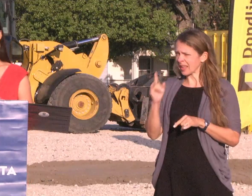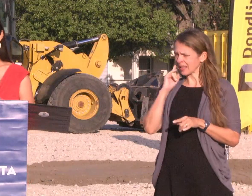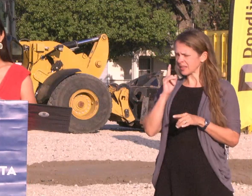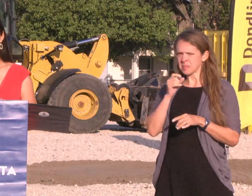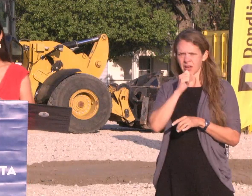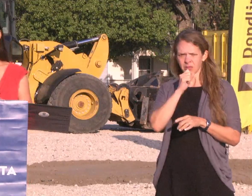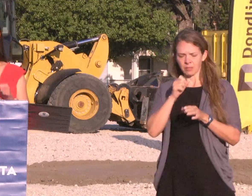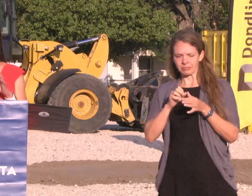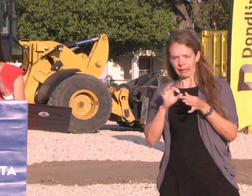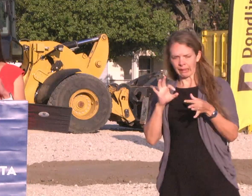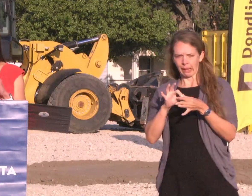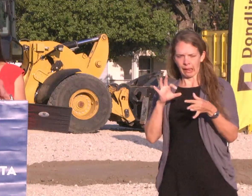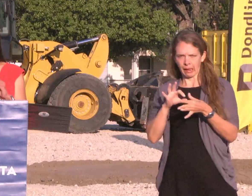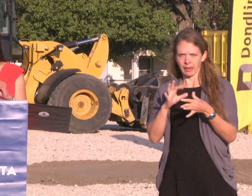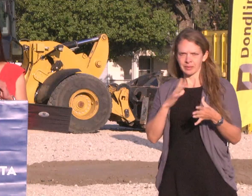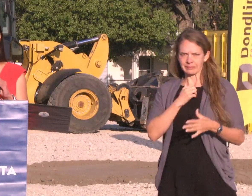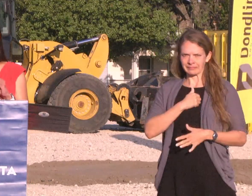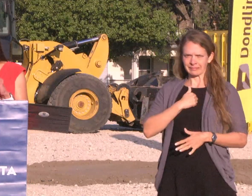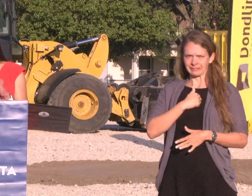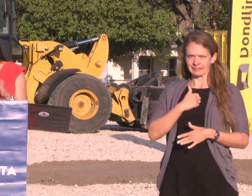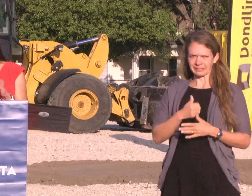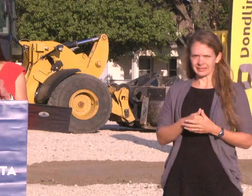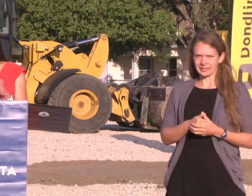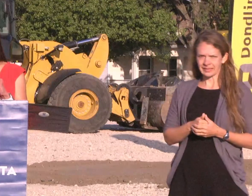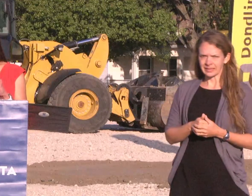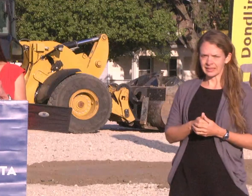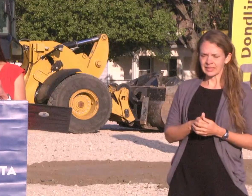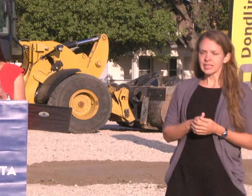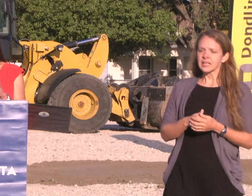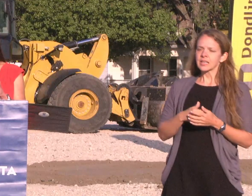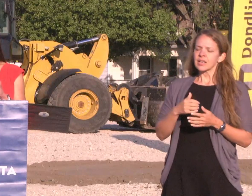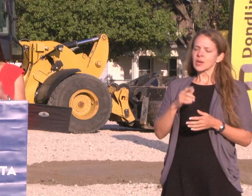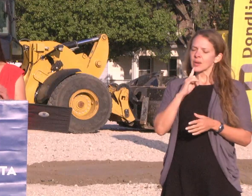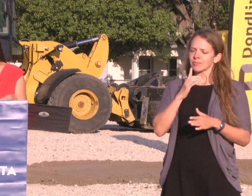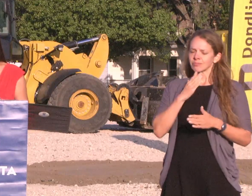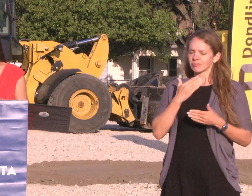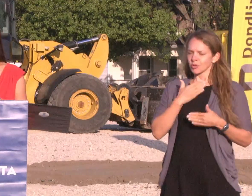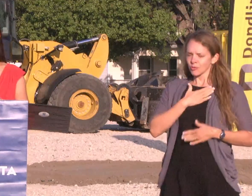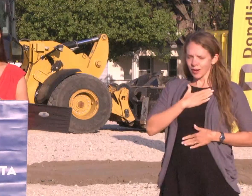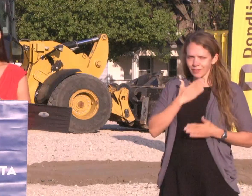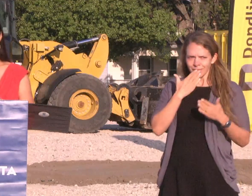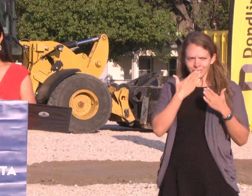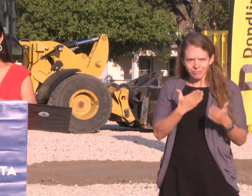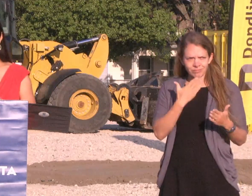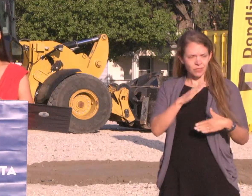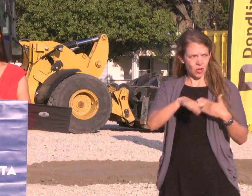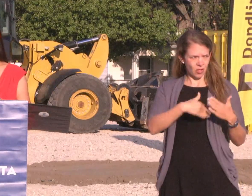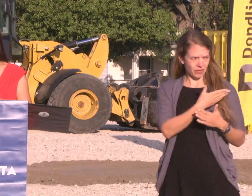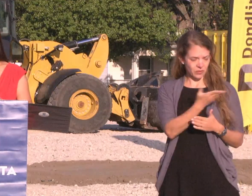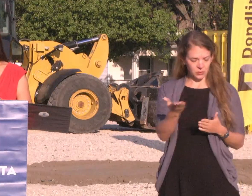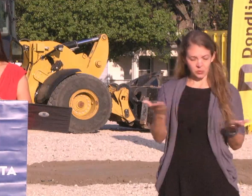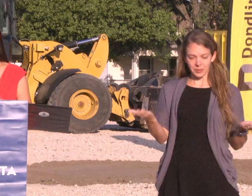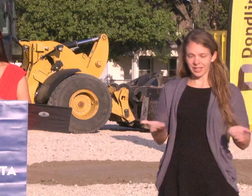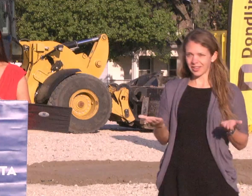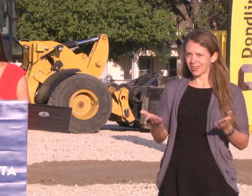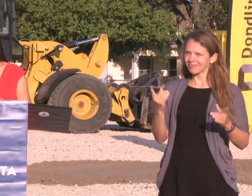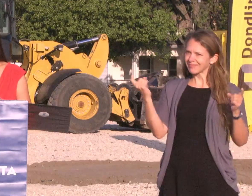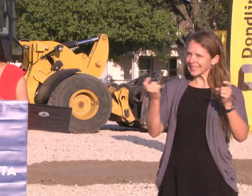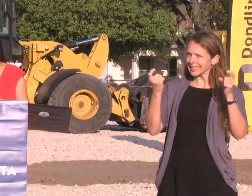so I apologize so again we are really grateful for all of you to be here celebrating the the start of